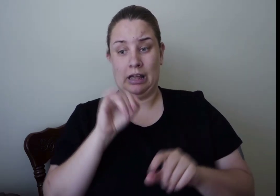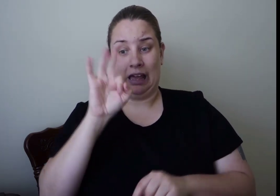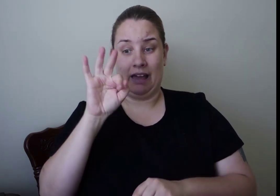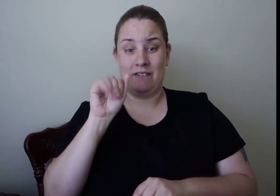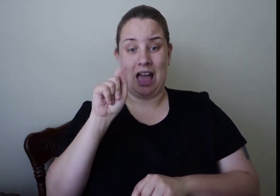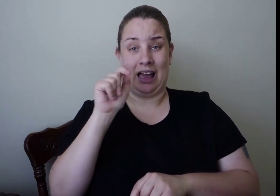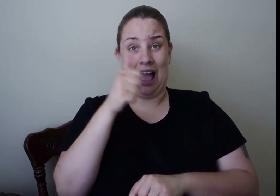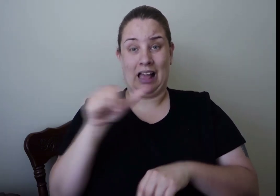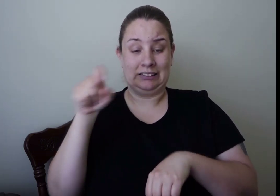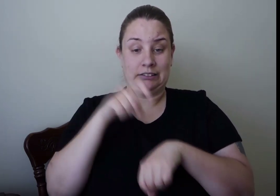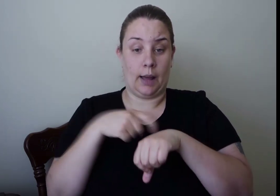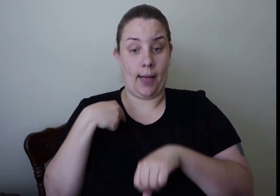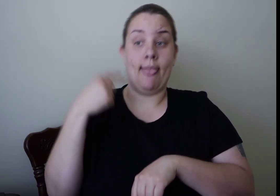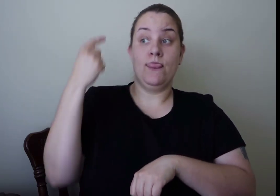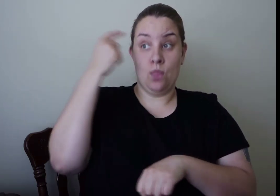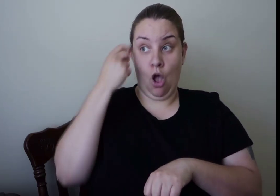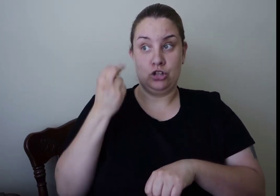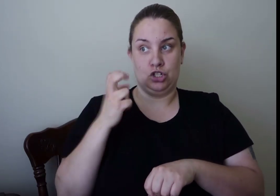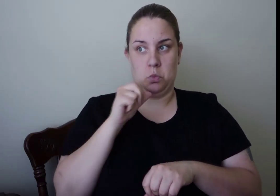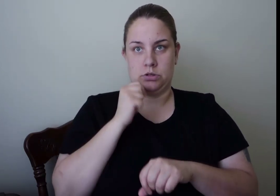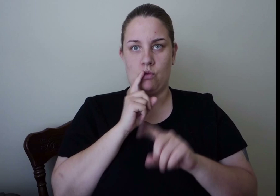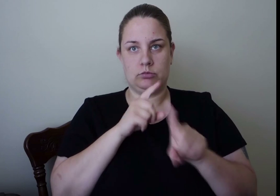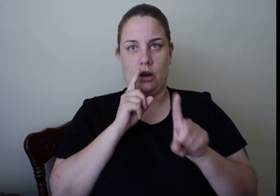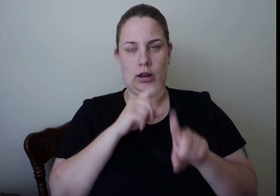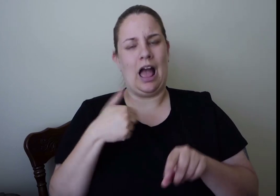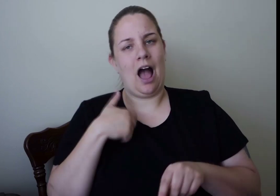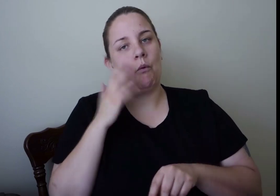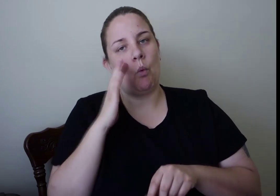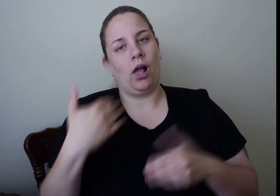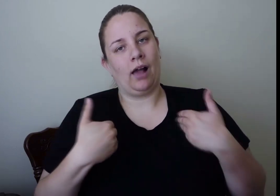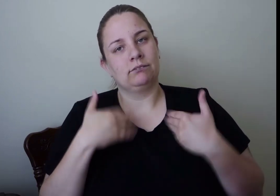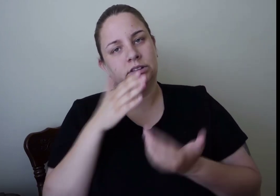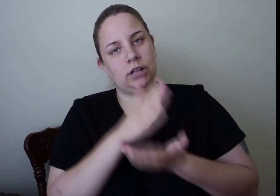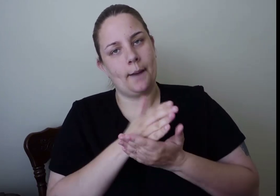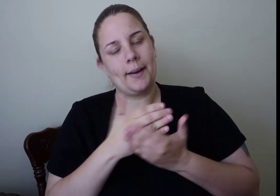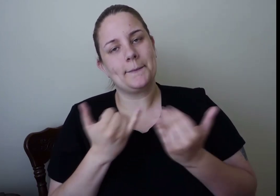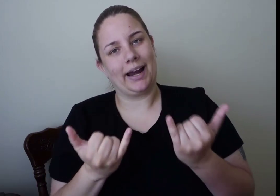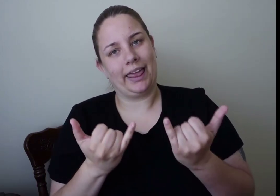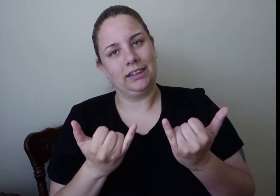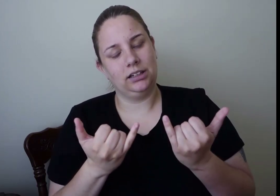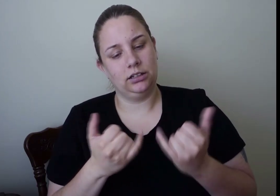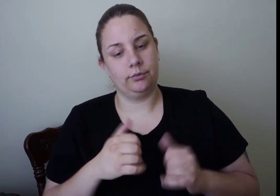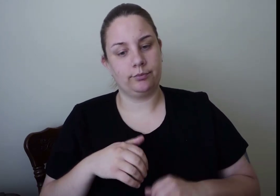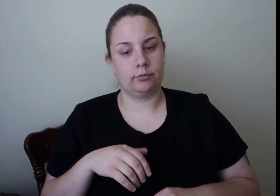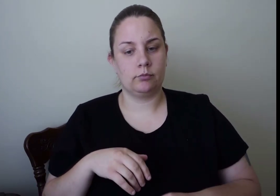If at any time I thought she was not responding, I would have stopped immediately.”